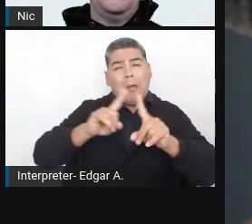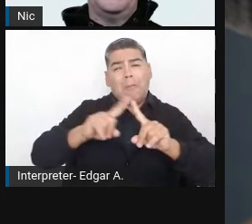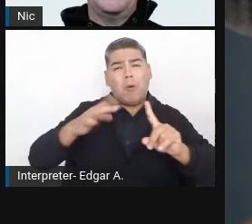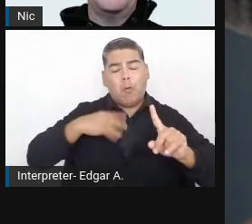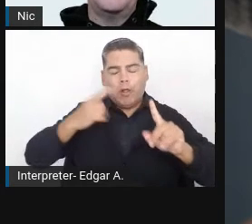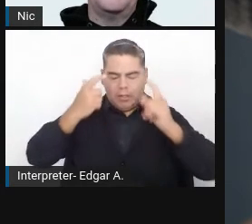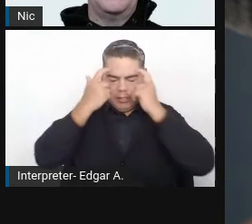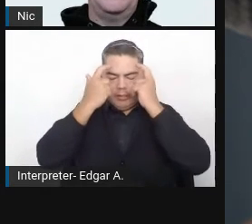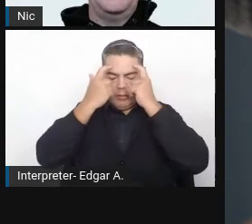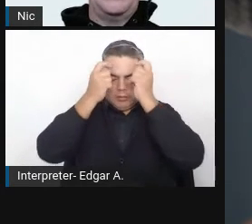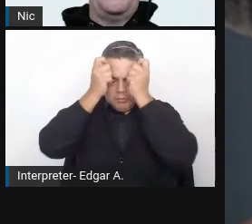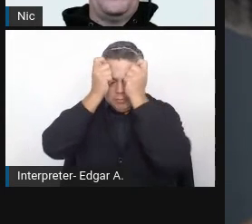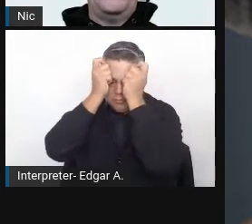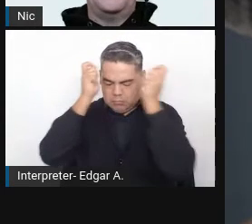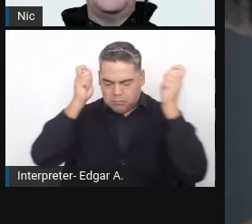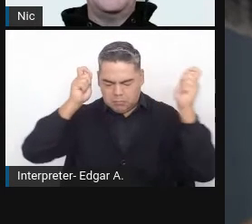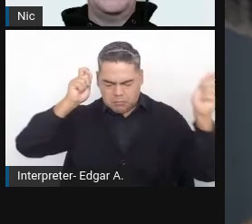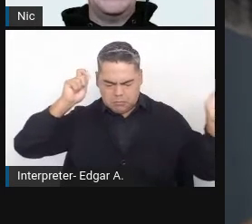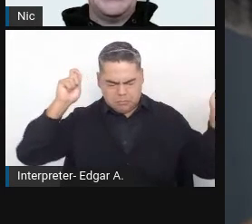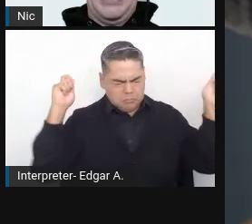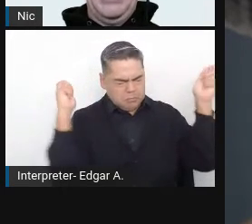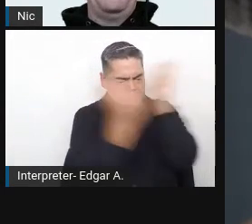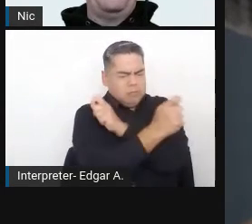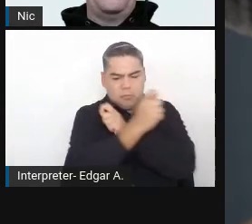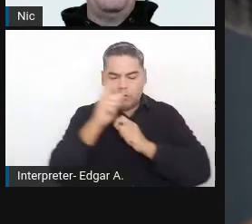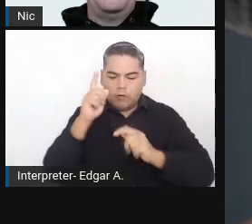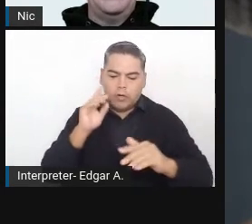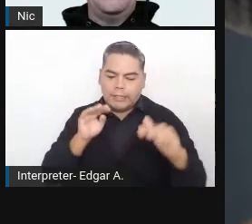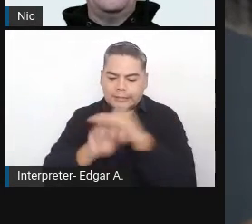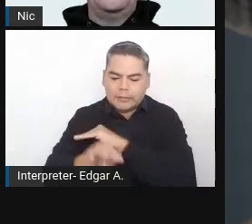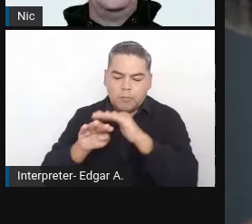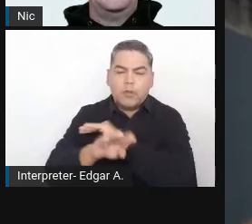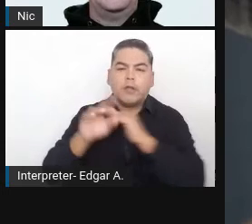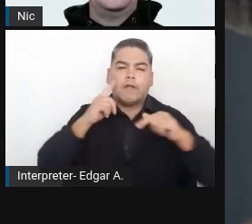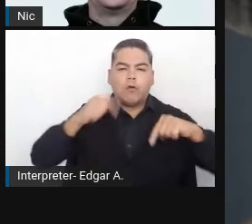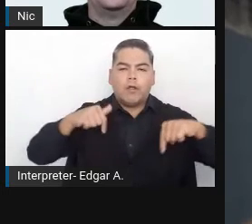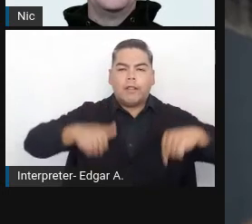about accessibility in our project, and from there, it's going